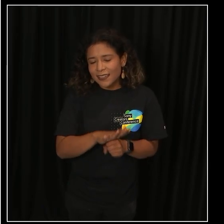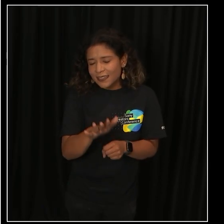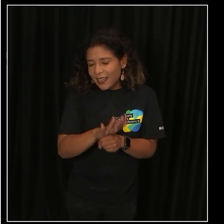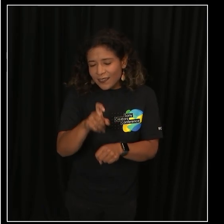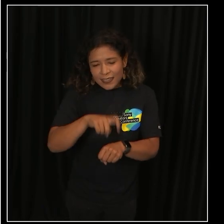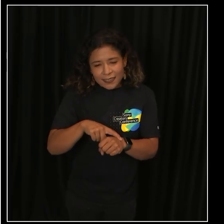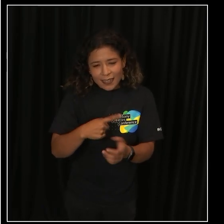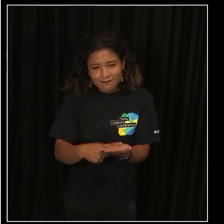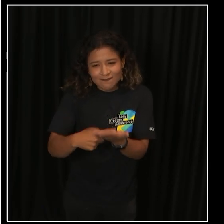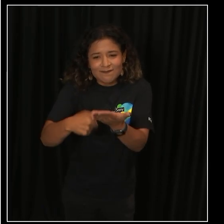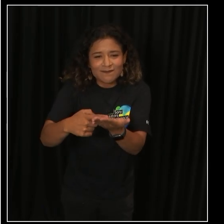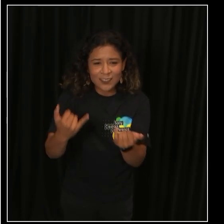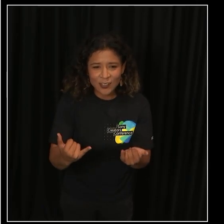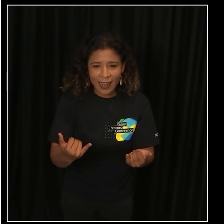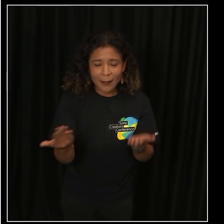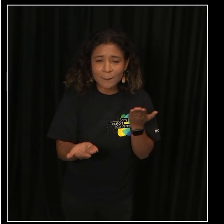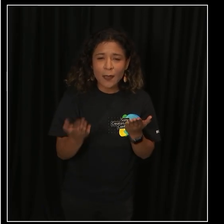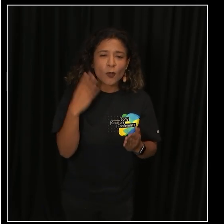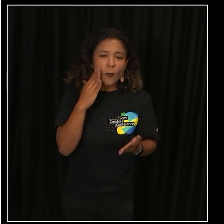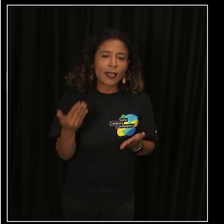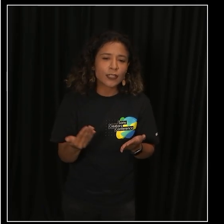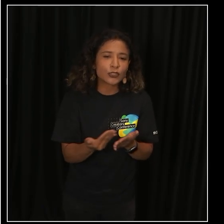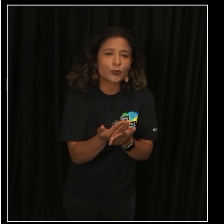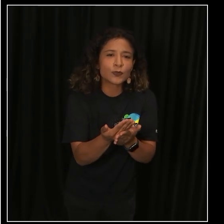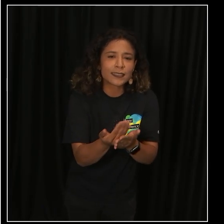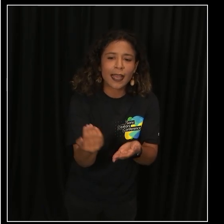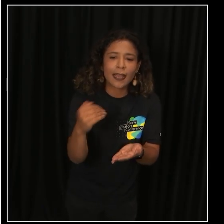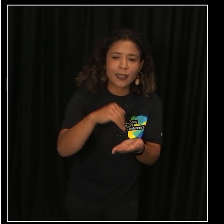Maybe we will introduce them again when we have a chance.